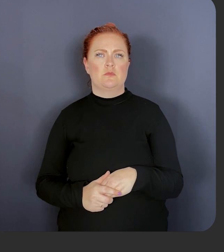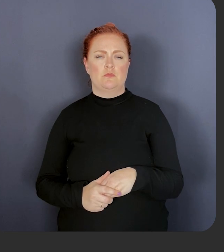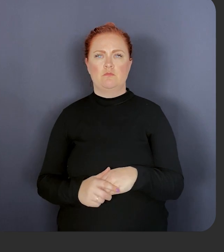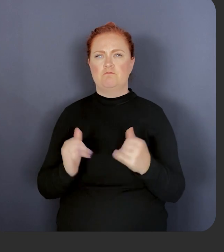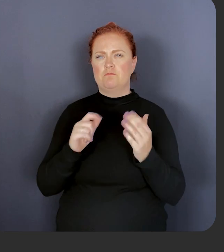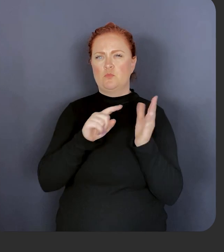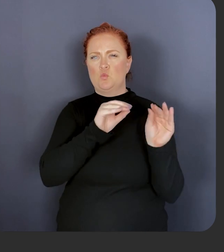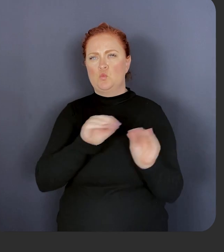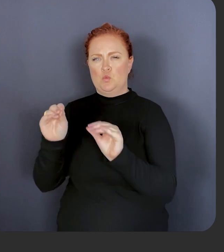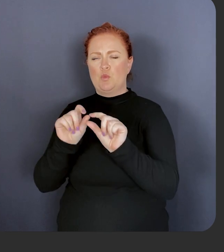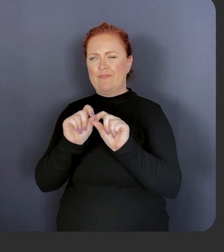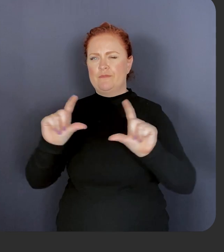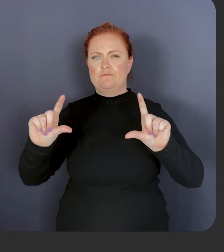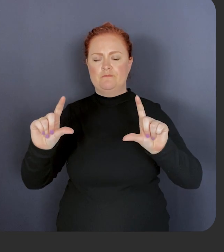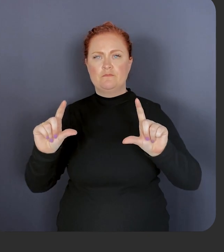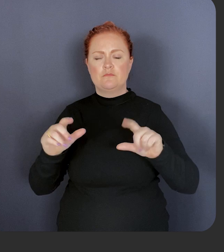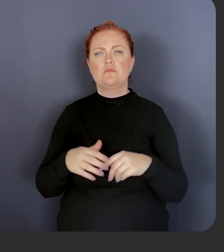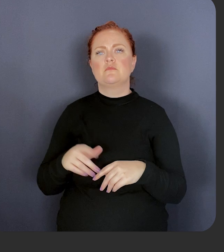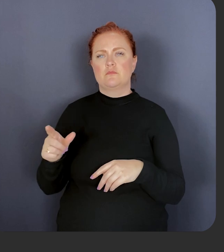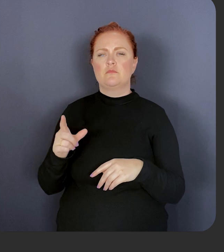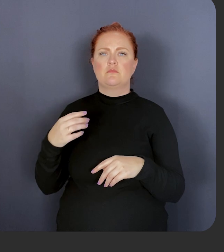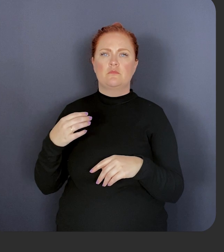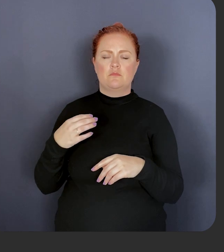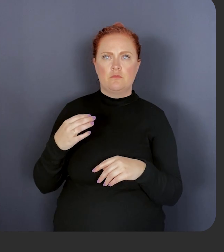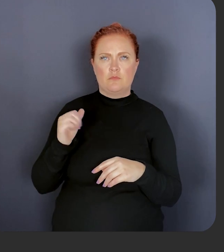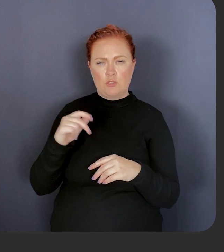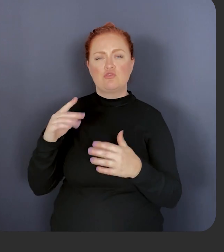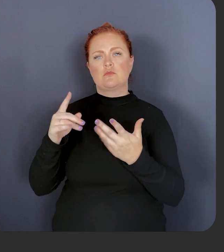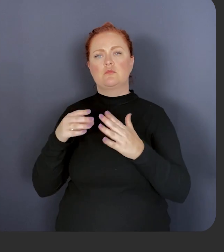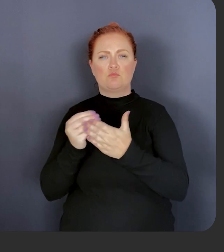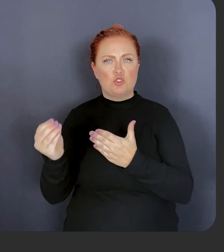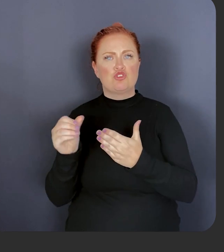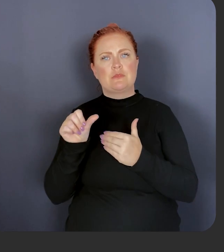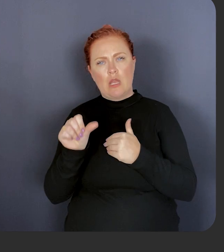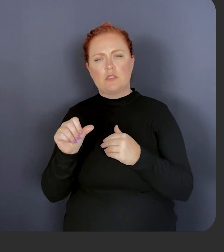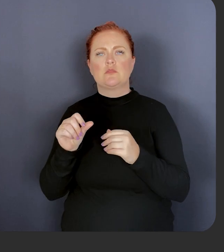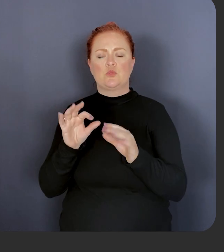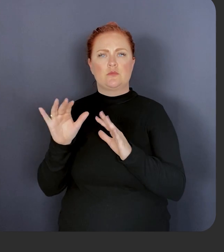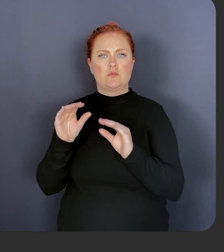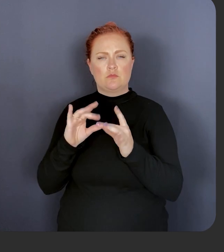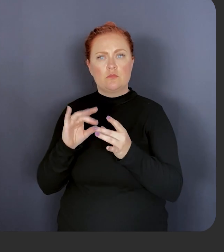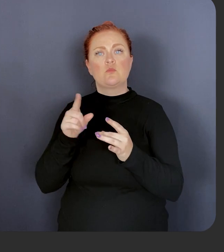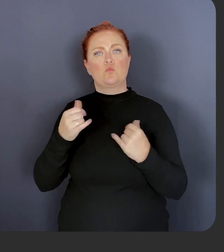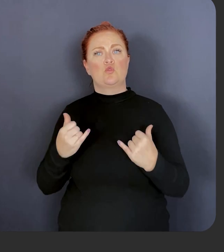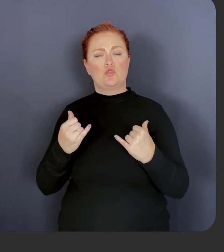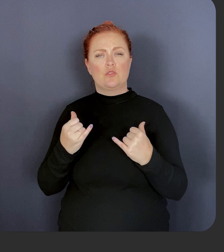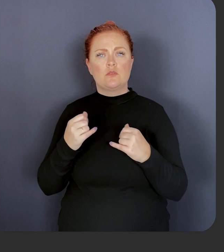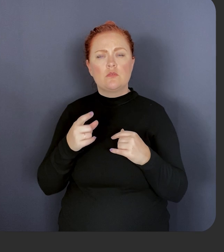And I show you what's being read. Application-- Now in our shop. Purchase, button, group, name. You are currently on a button.